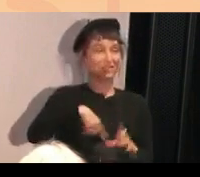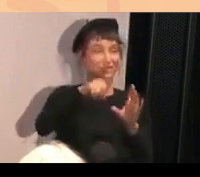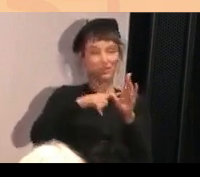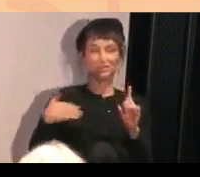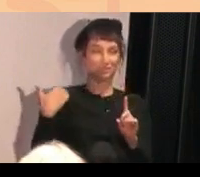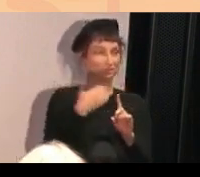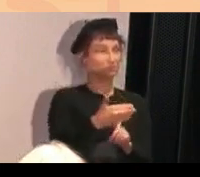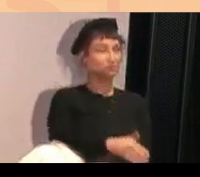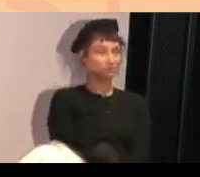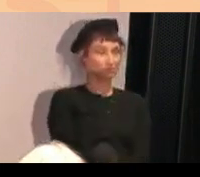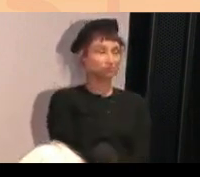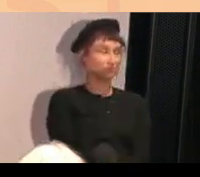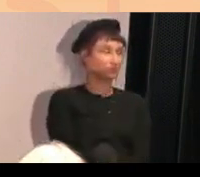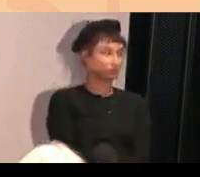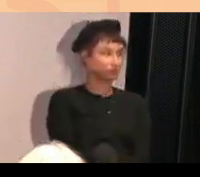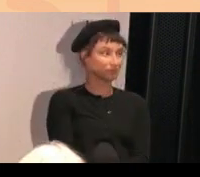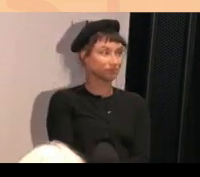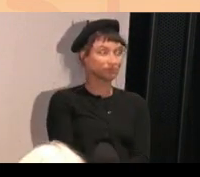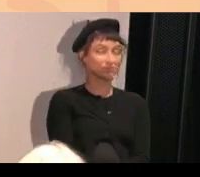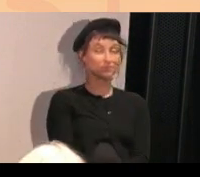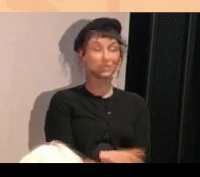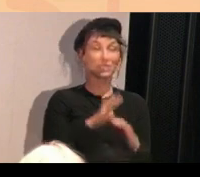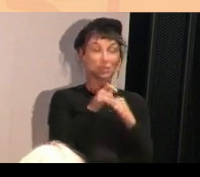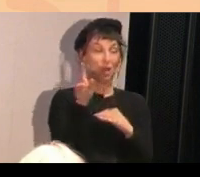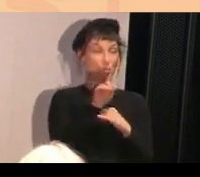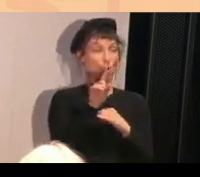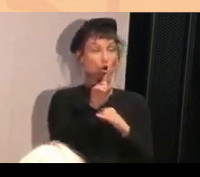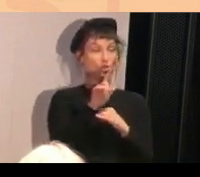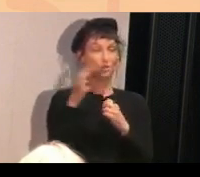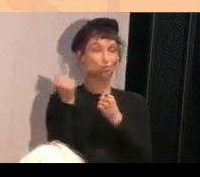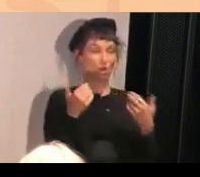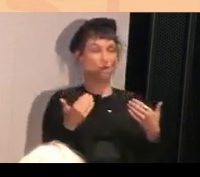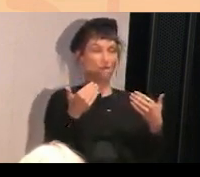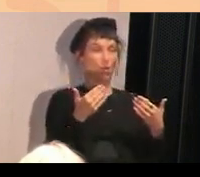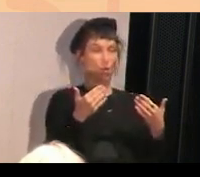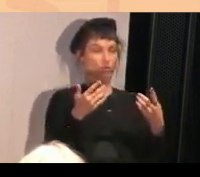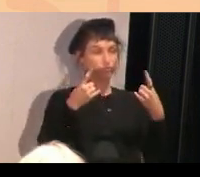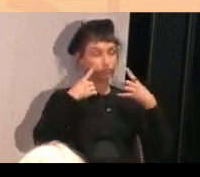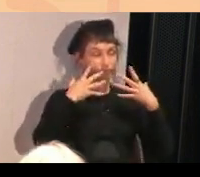it's about Bringing it Forward holding and caring for our cultural inheritance